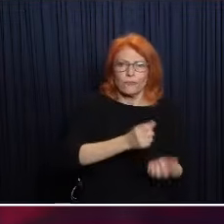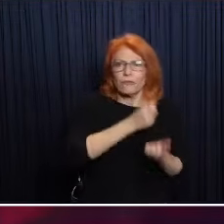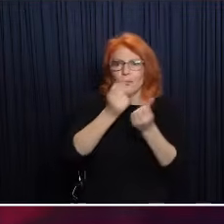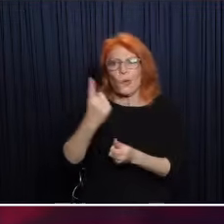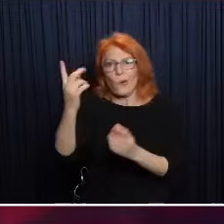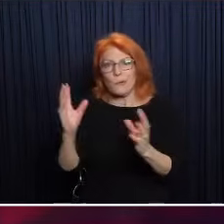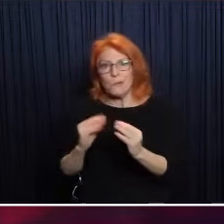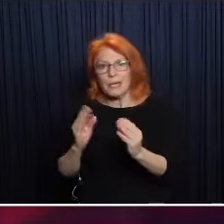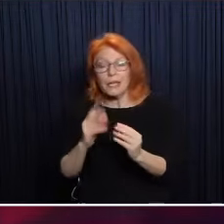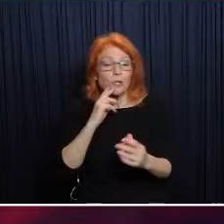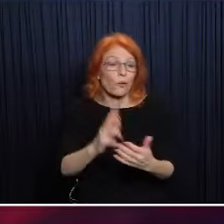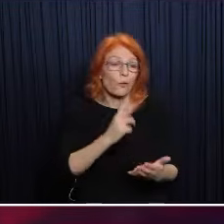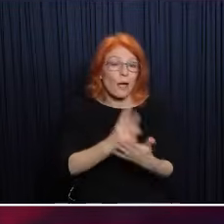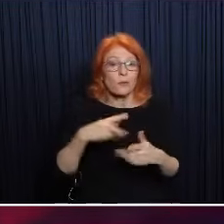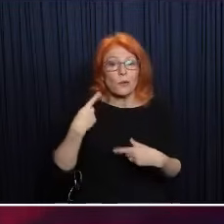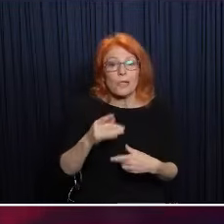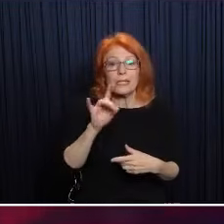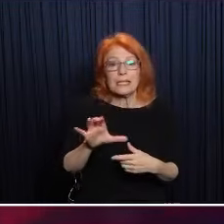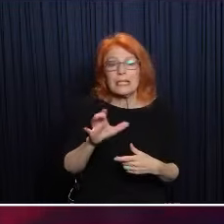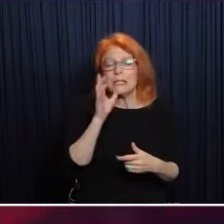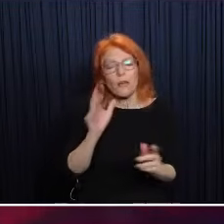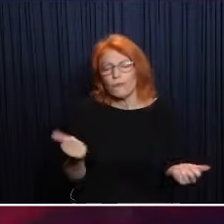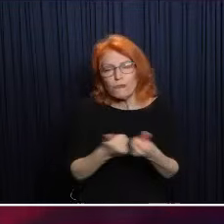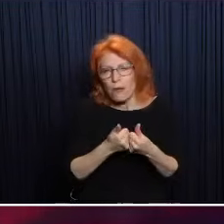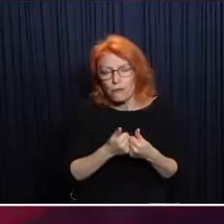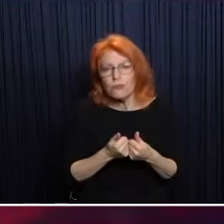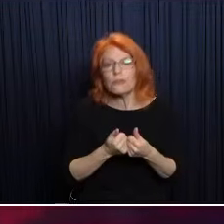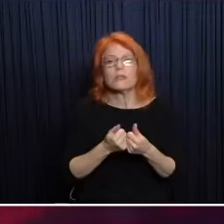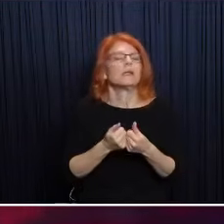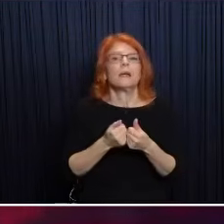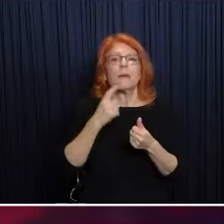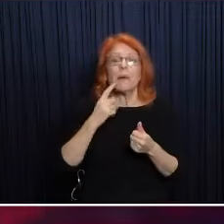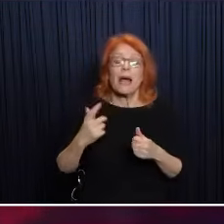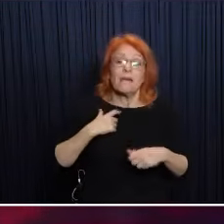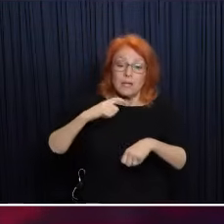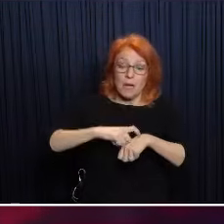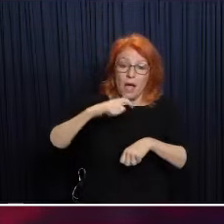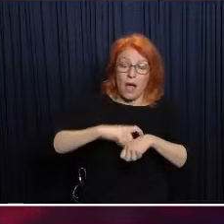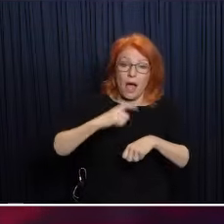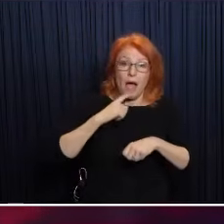LOOK, AS A GLOBAL EXECUTIVE,